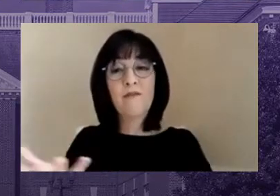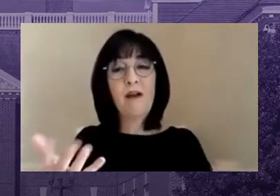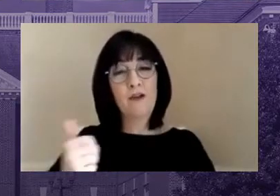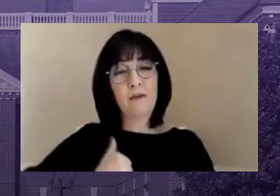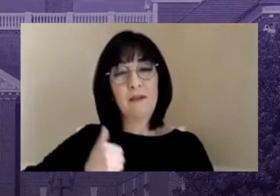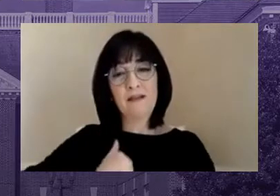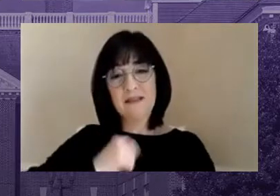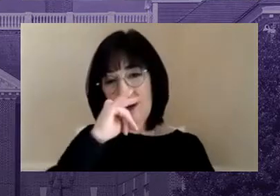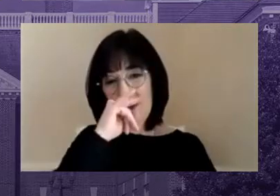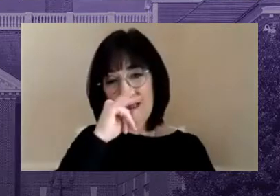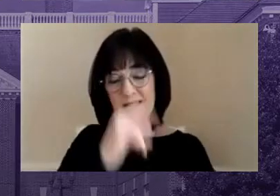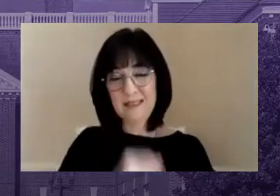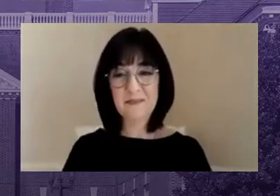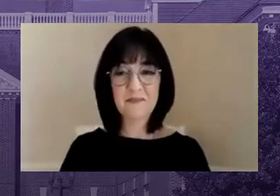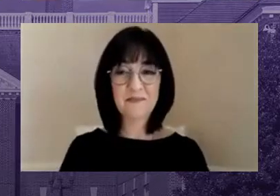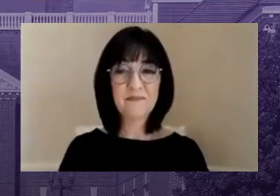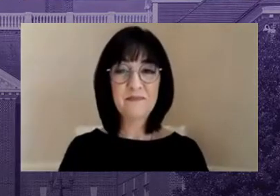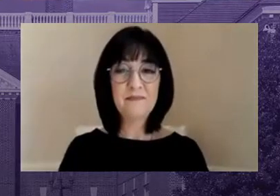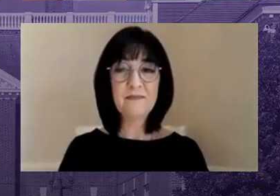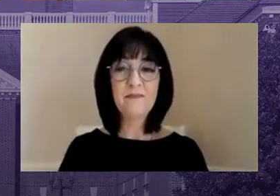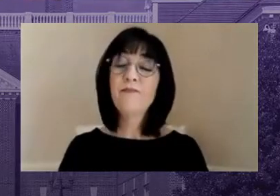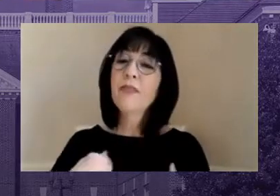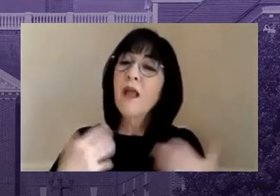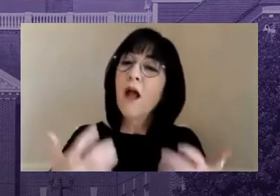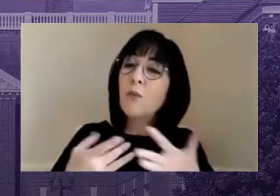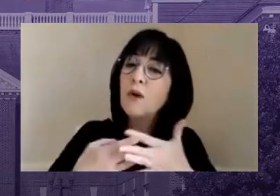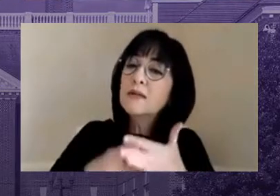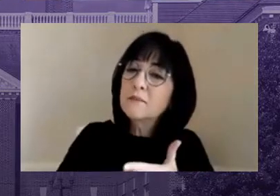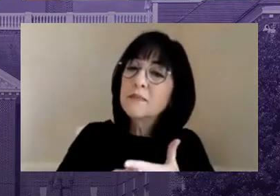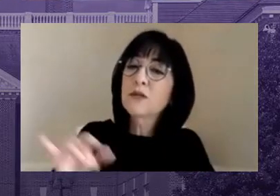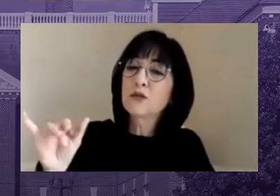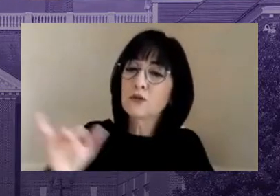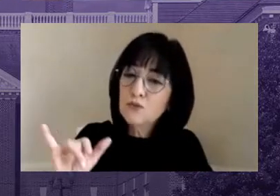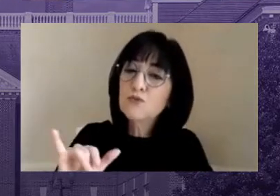So I like to begin by also saying thank you for including Dover Air Force Base today as we